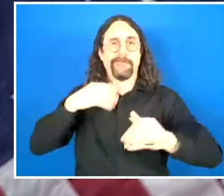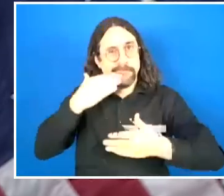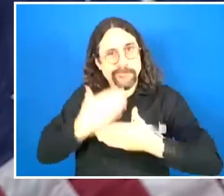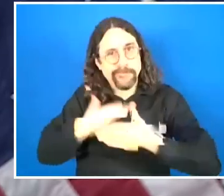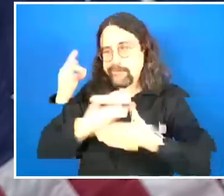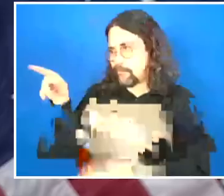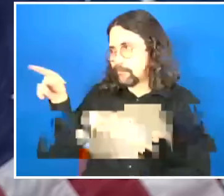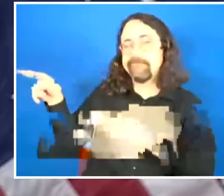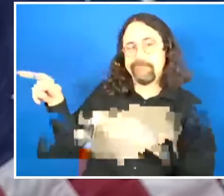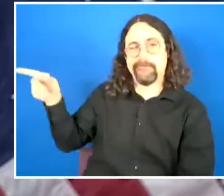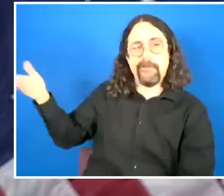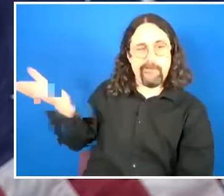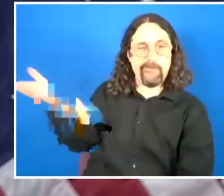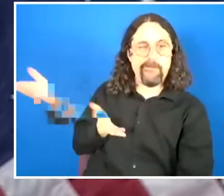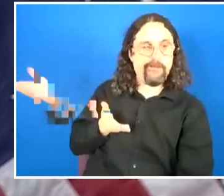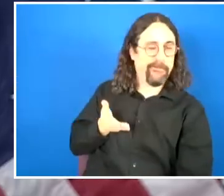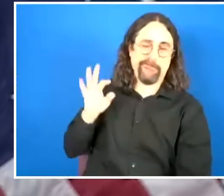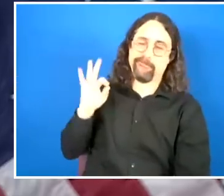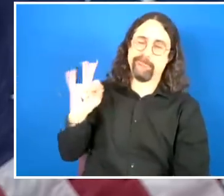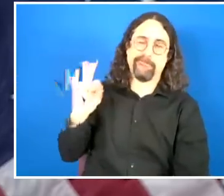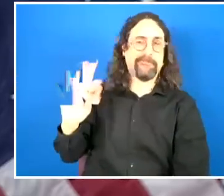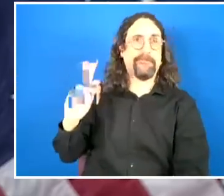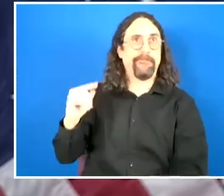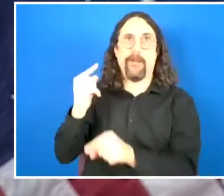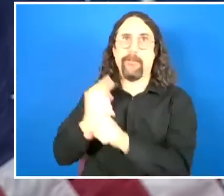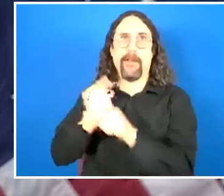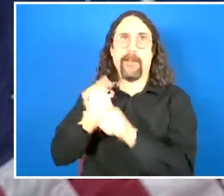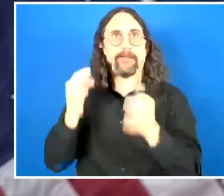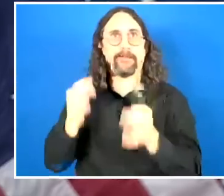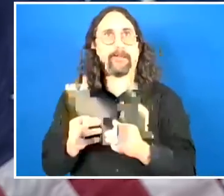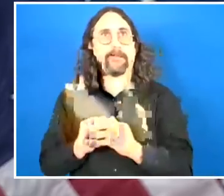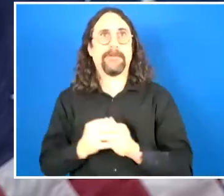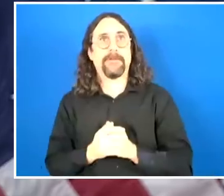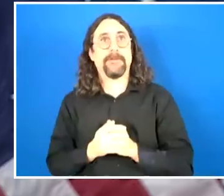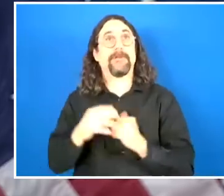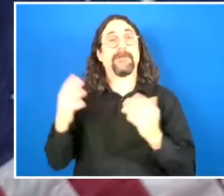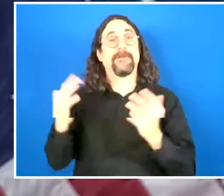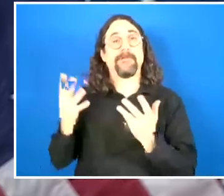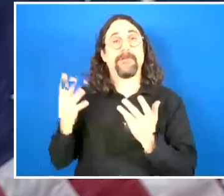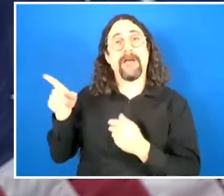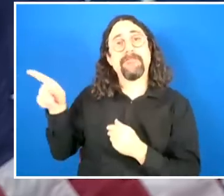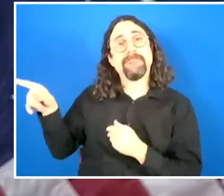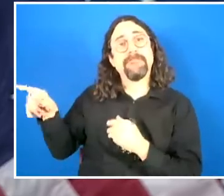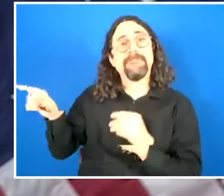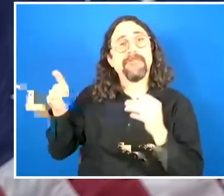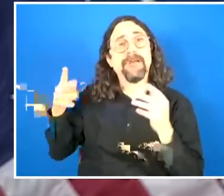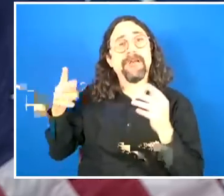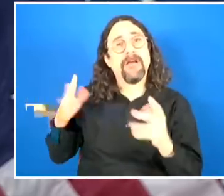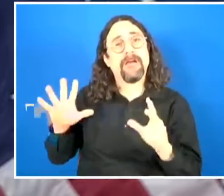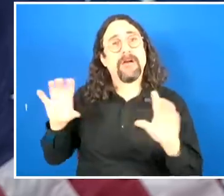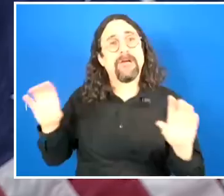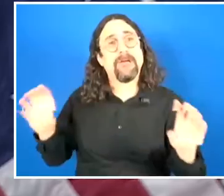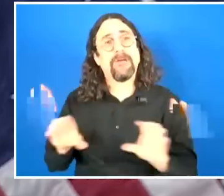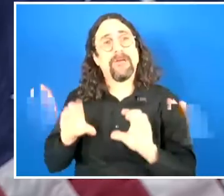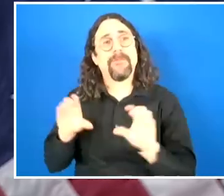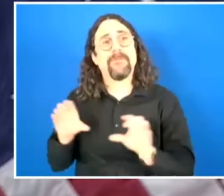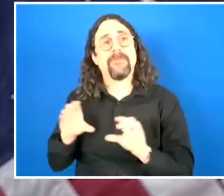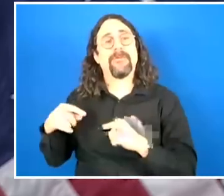WASIN HIS NAD TO DO SO. SO CHANCELLOR, WHAT YOU HAVE DONE, WHAT YOUR TEAM HAS DONE HAS